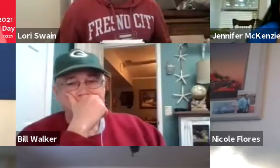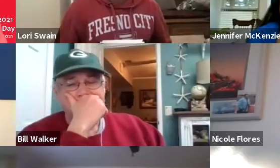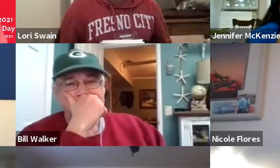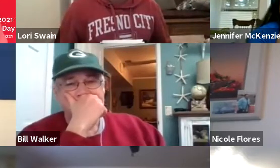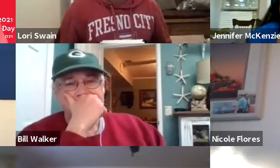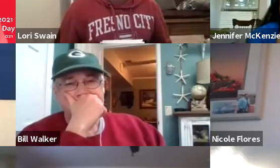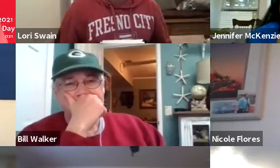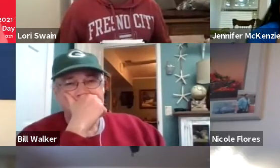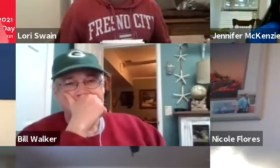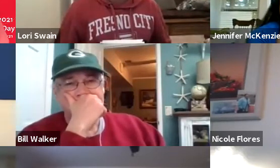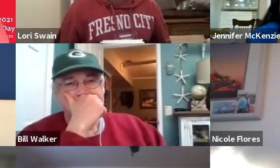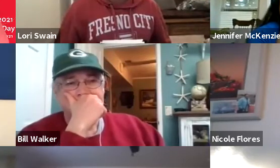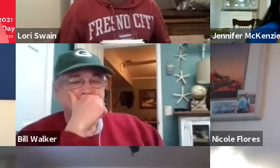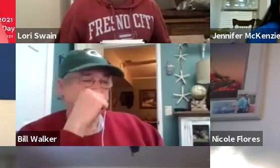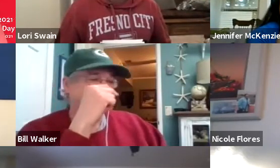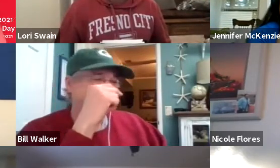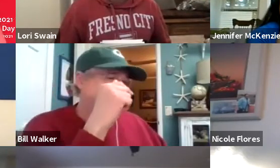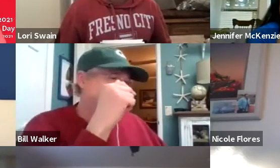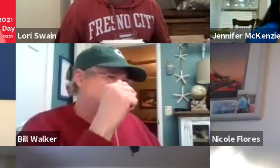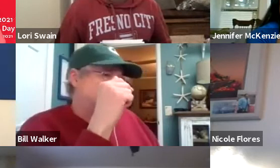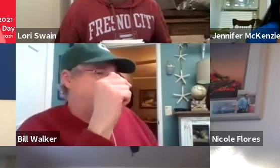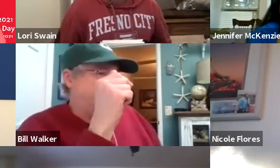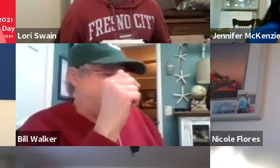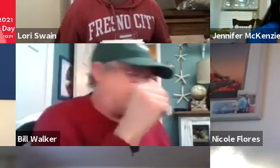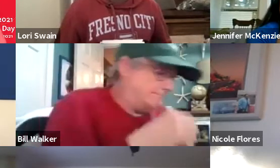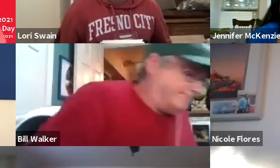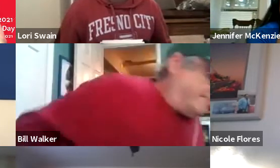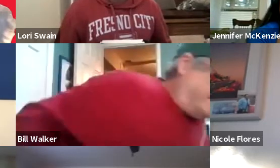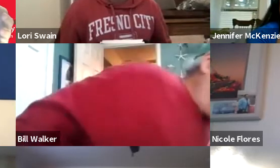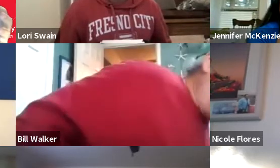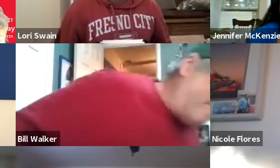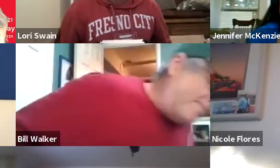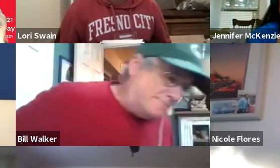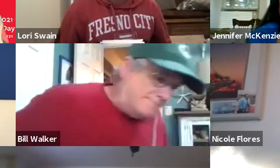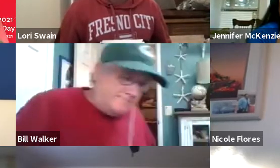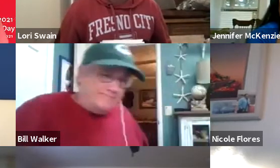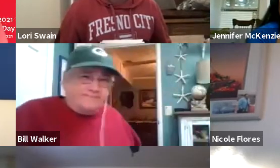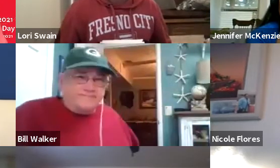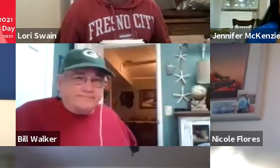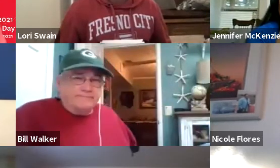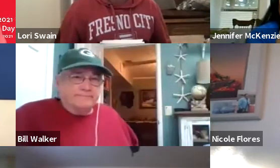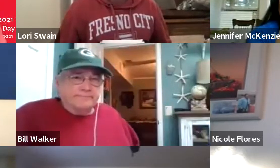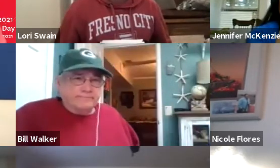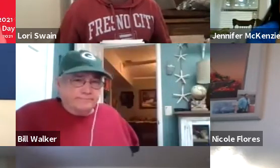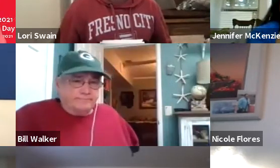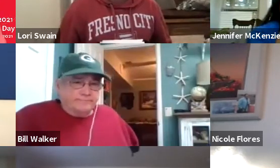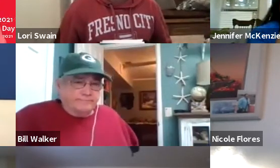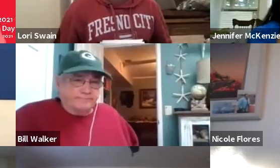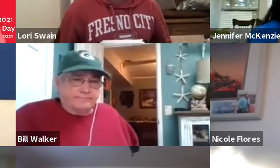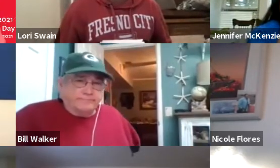Are they are they current? Are they, you know, is this discipline? You know, I'd love what Lydia said is, you know, these are